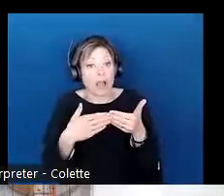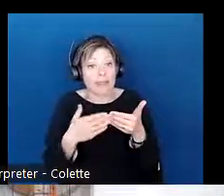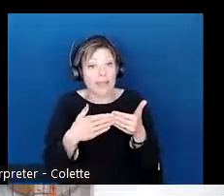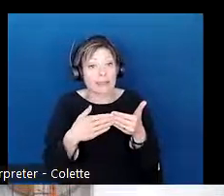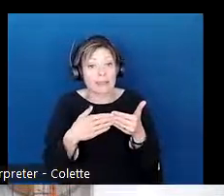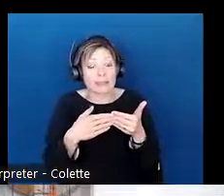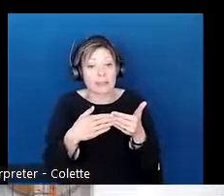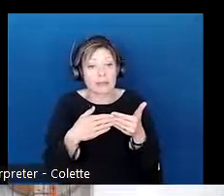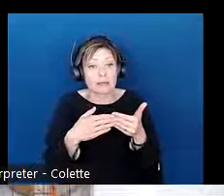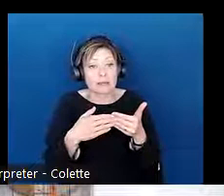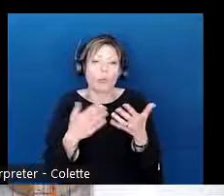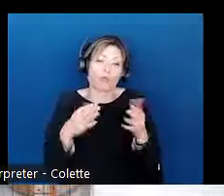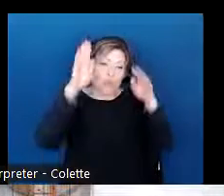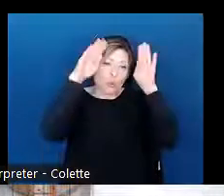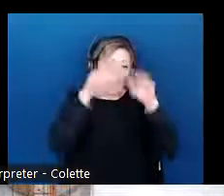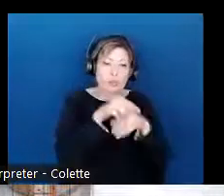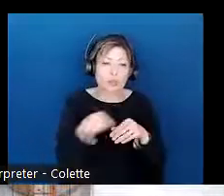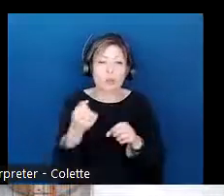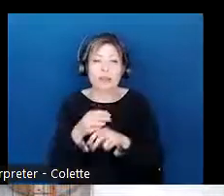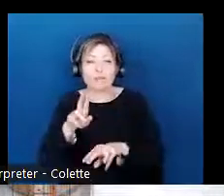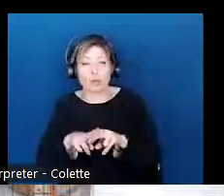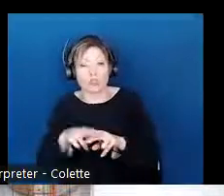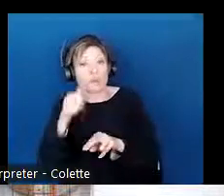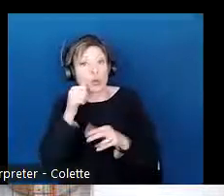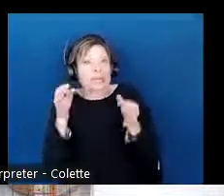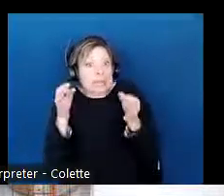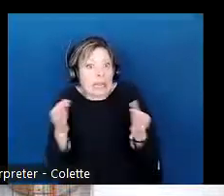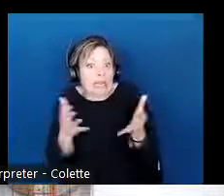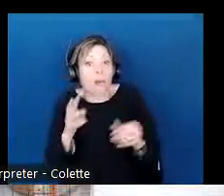Dorking and Guildford you can and you know exactly where to look you can just about see the artwork